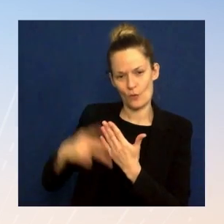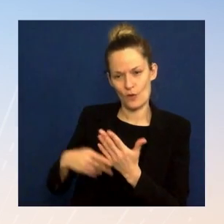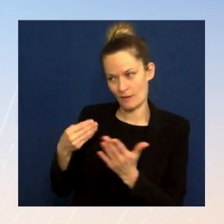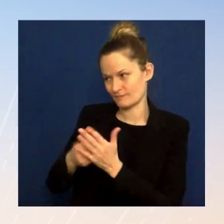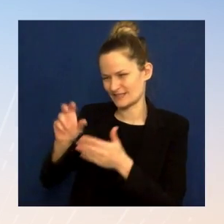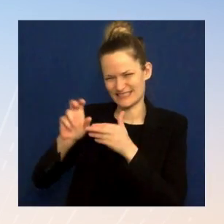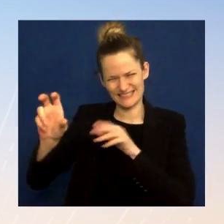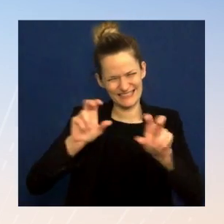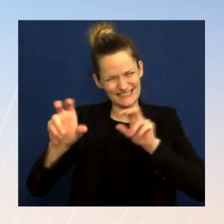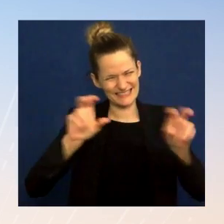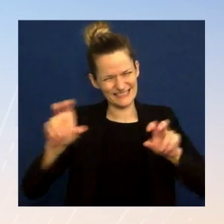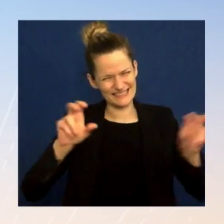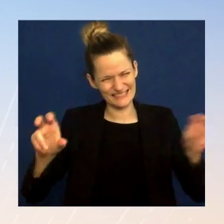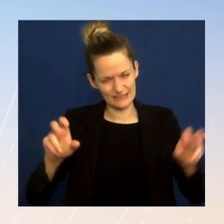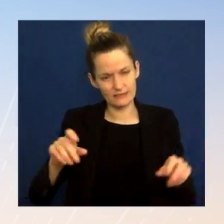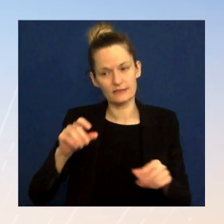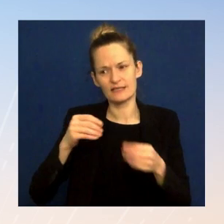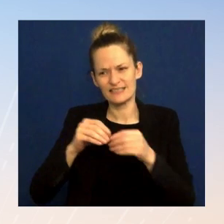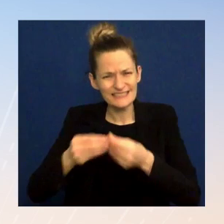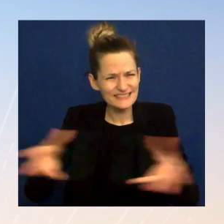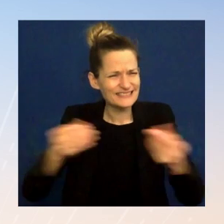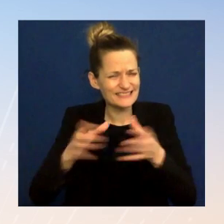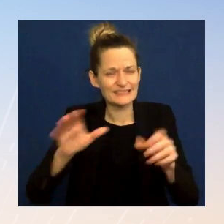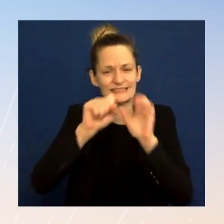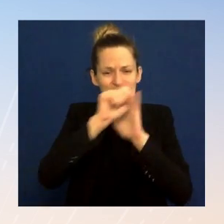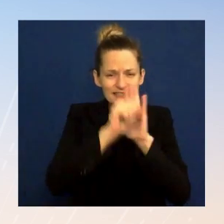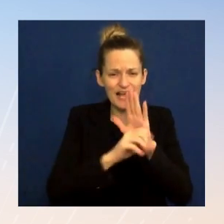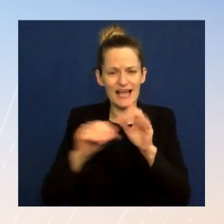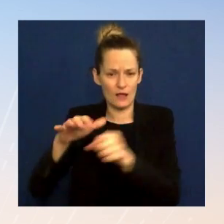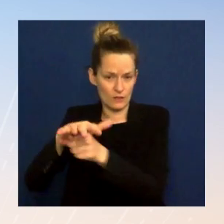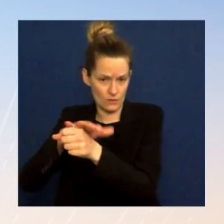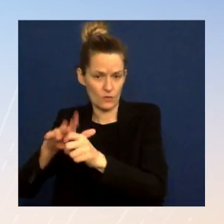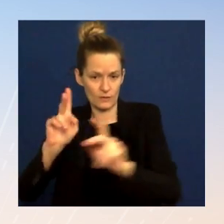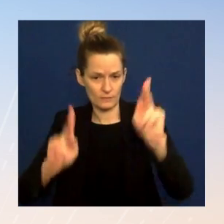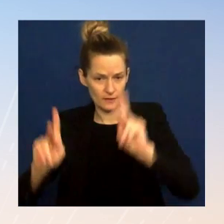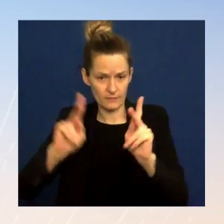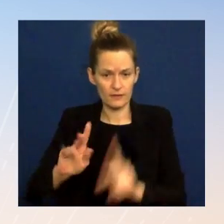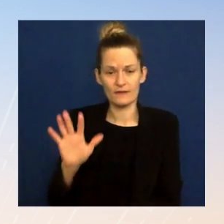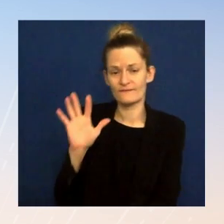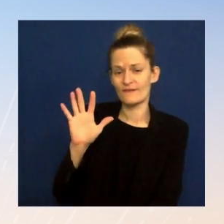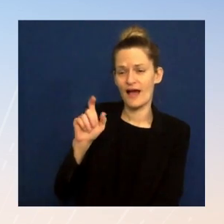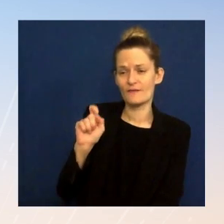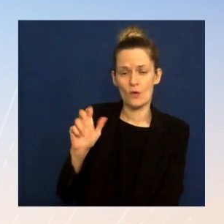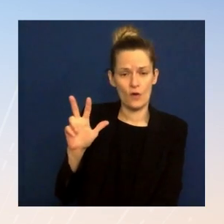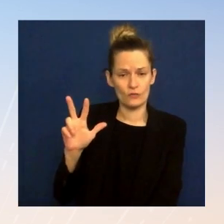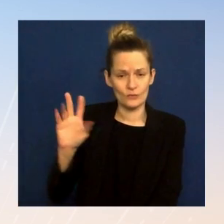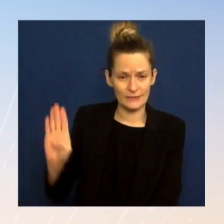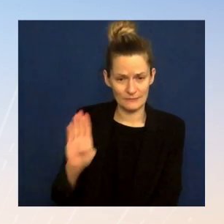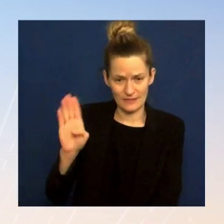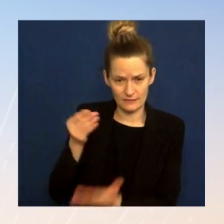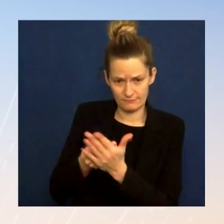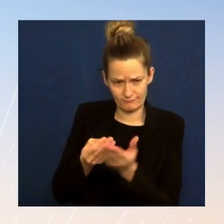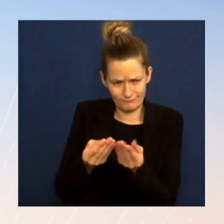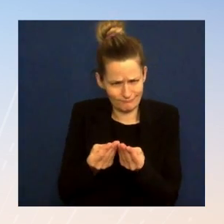$5.3 billion in assistance was distributed in August and September alone, more than all previous months combined.